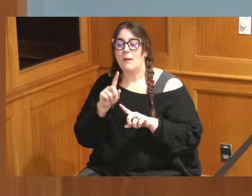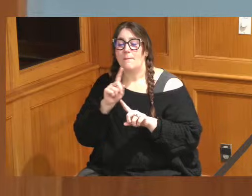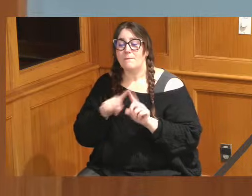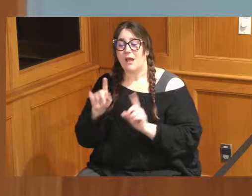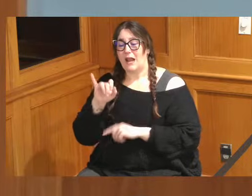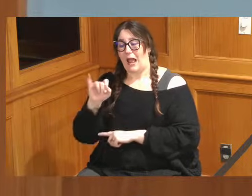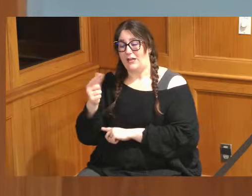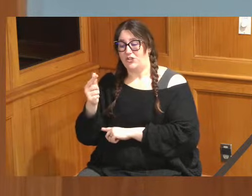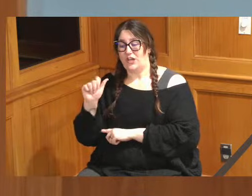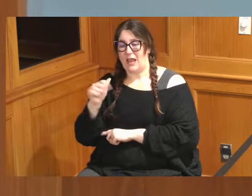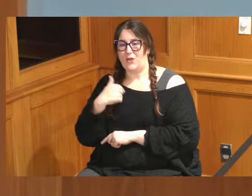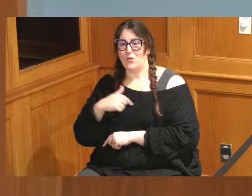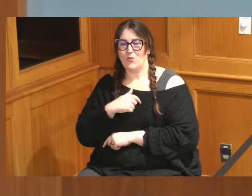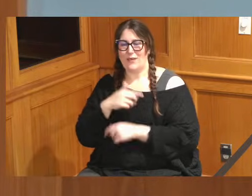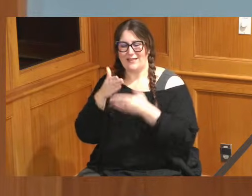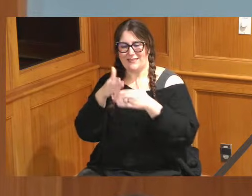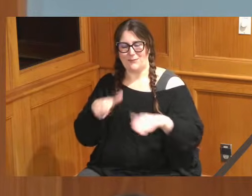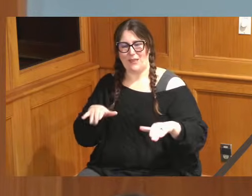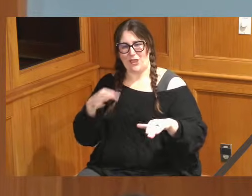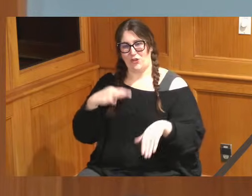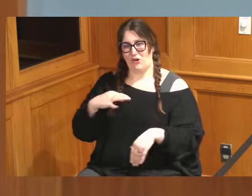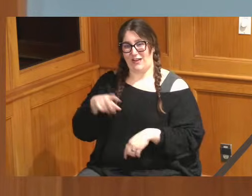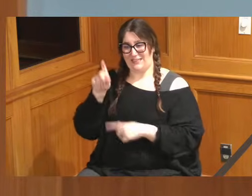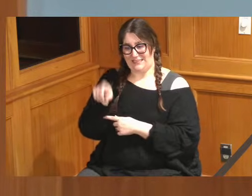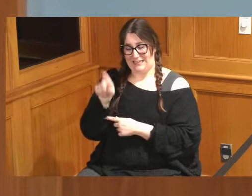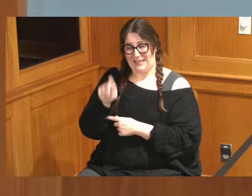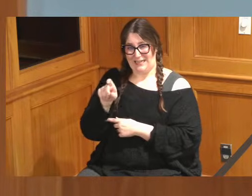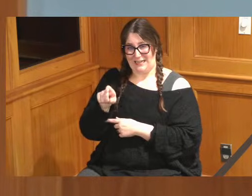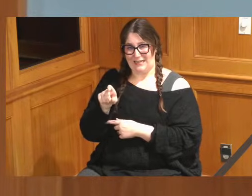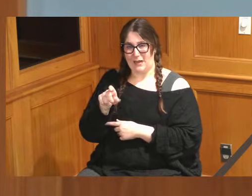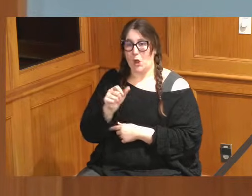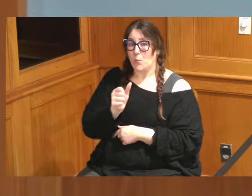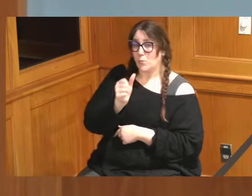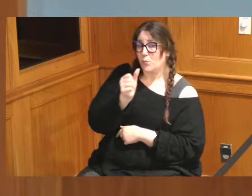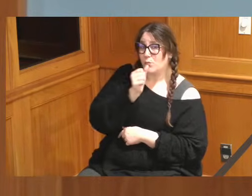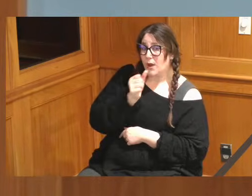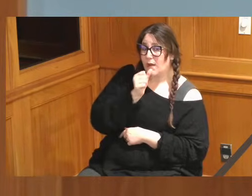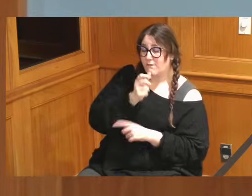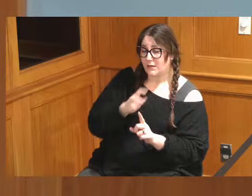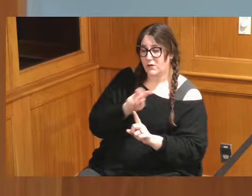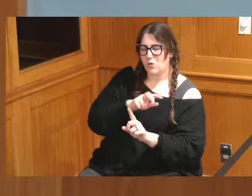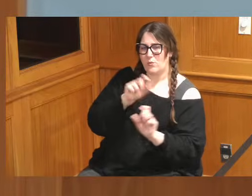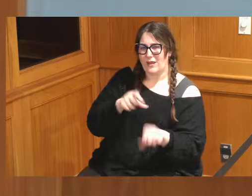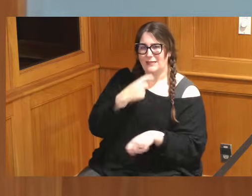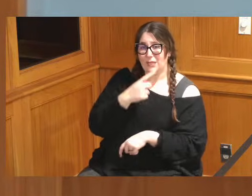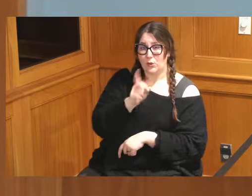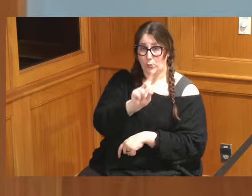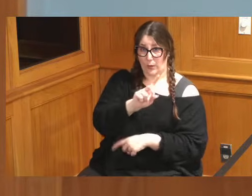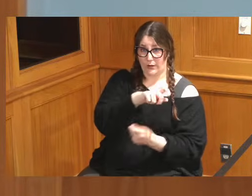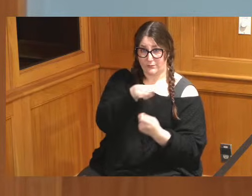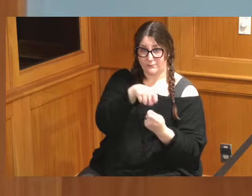split the credits needed and on the private side we can tell you where those are because we've had